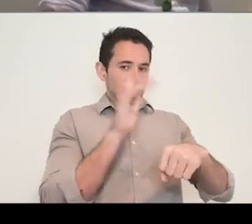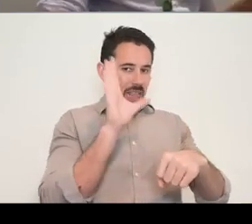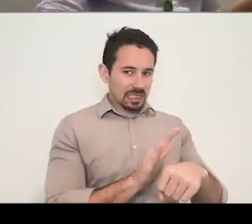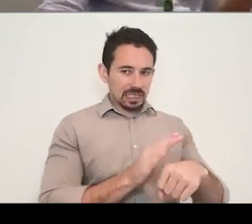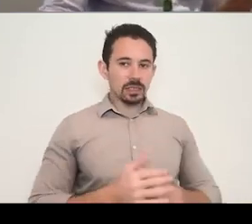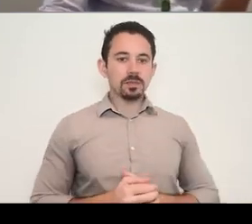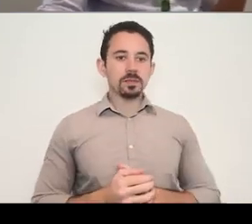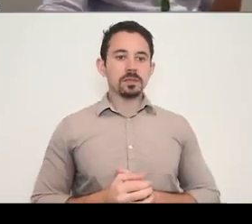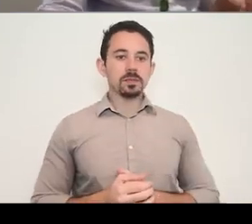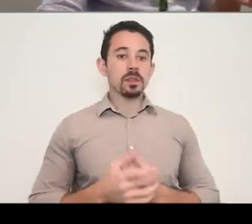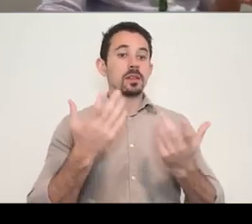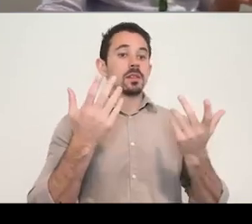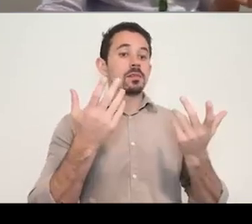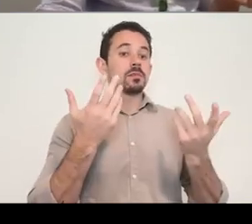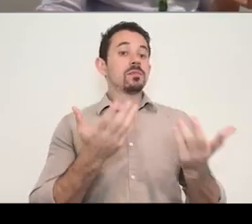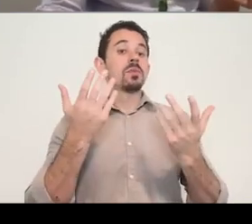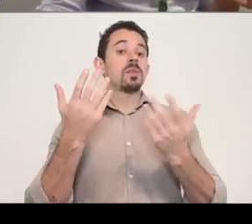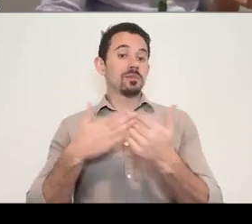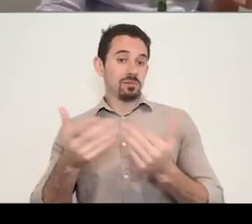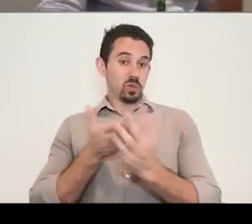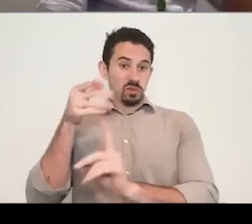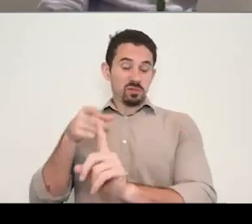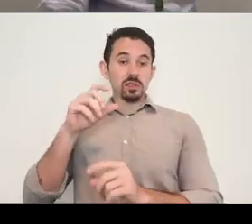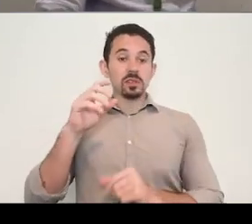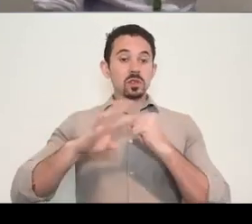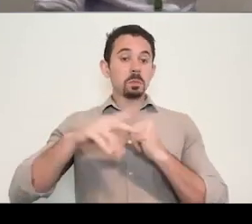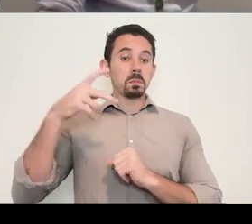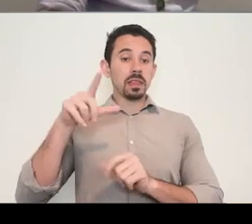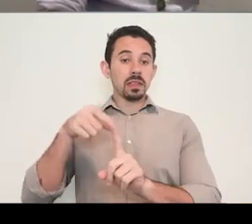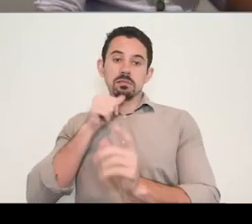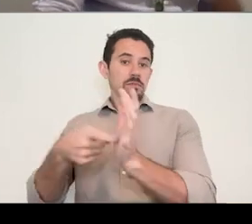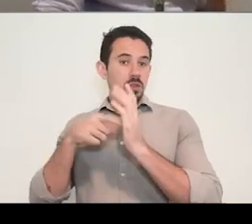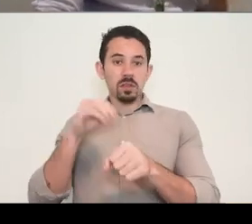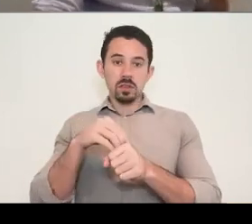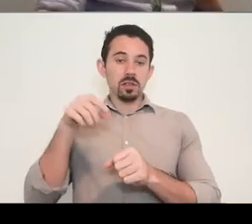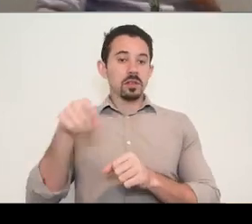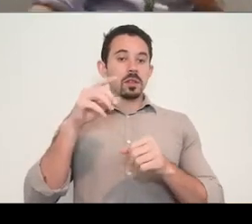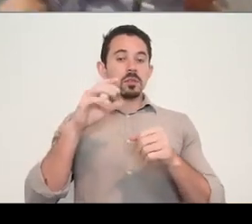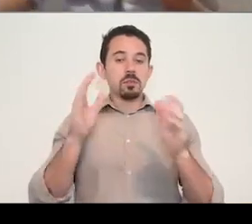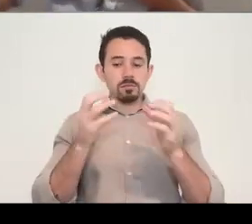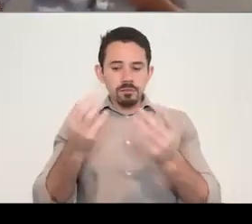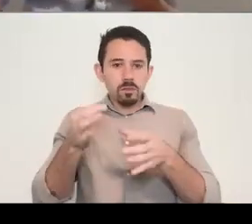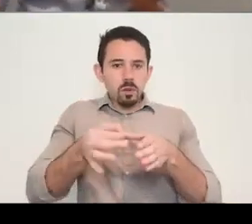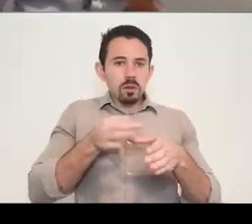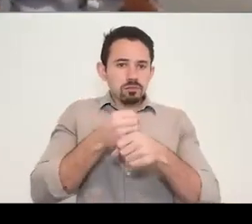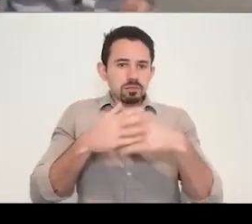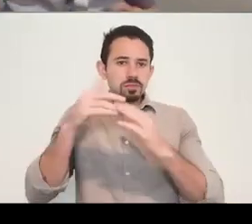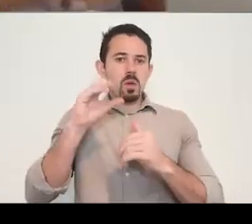it does appear to be modifying polymer length.